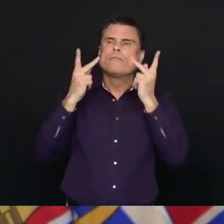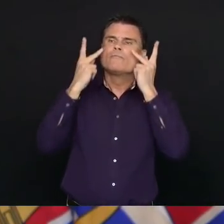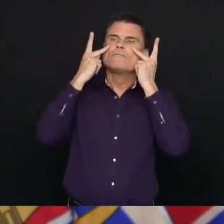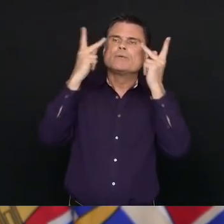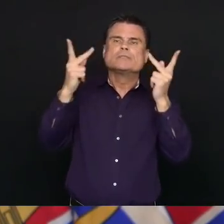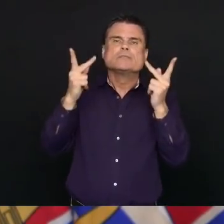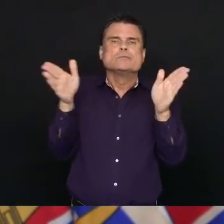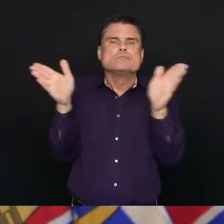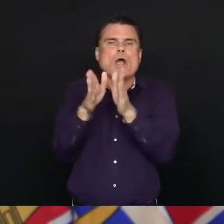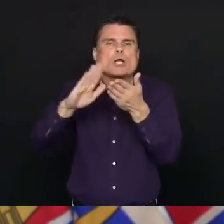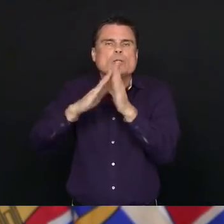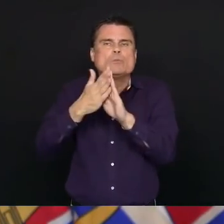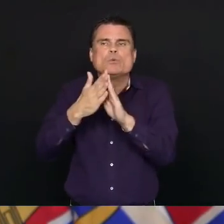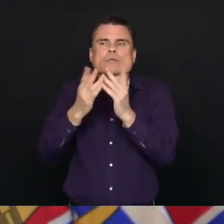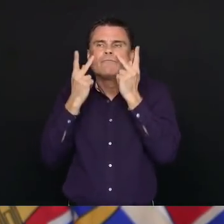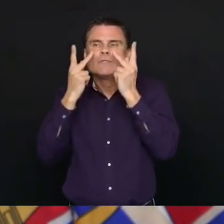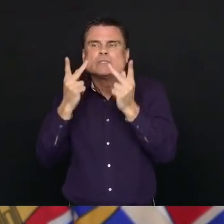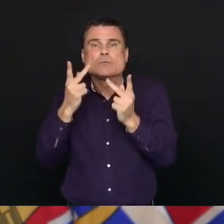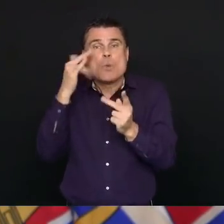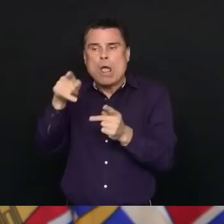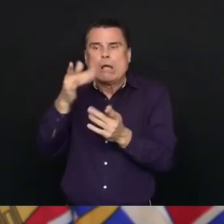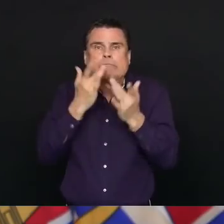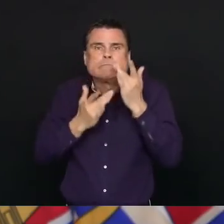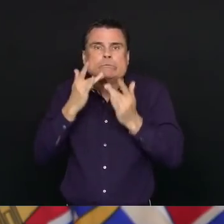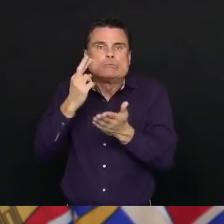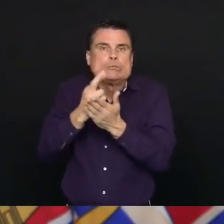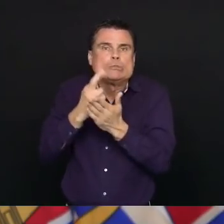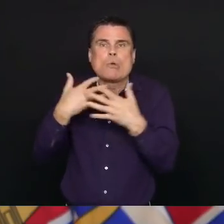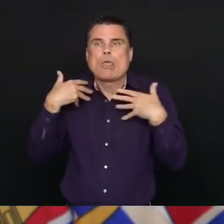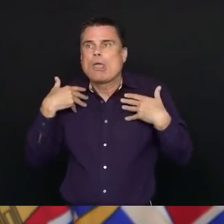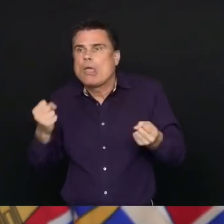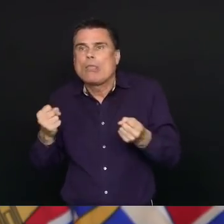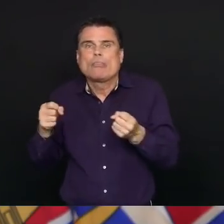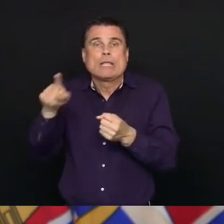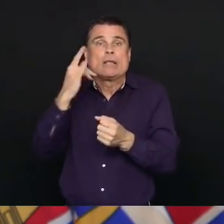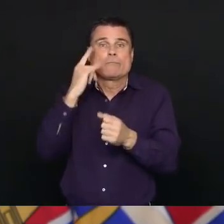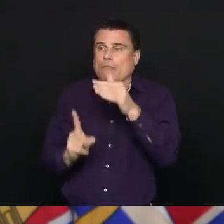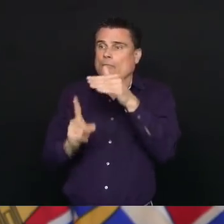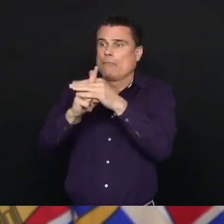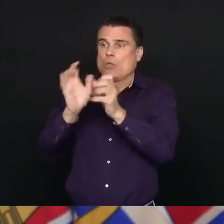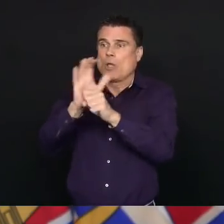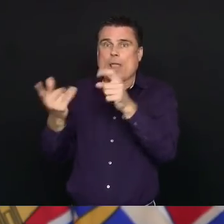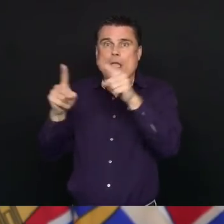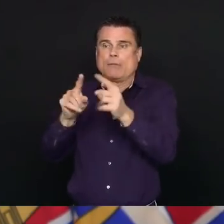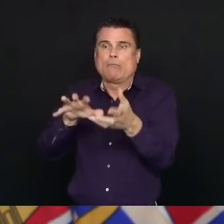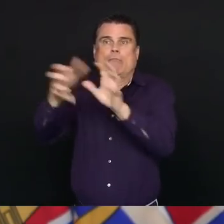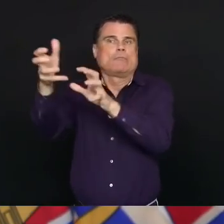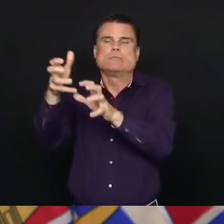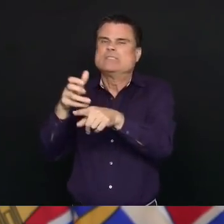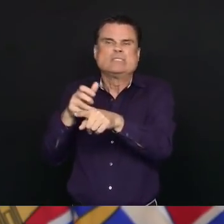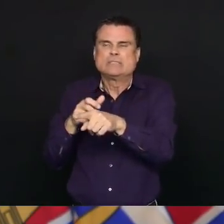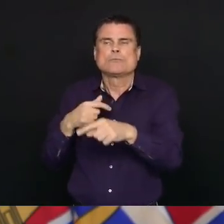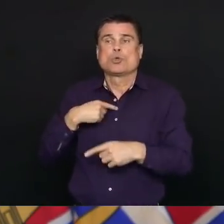They may not have the resources to deal with an outbreak on their own. I have been contacted by somebody who lives in Princeton.